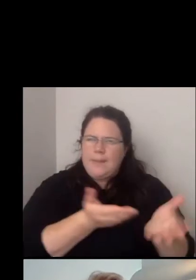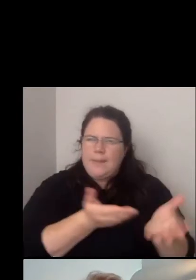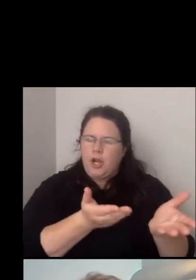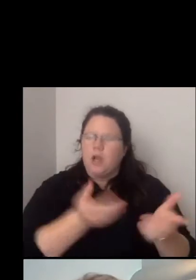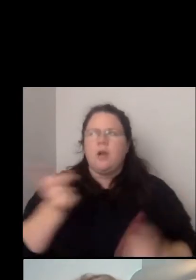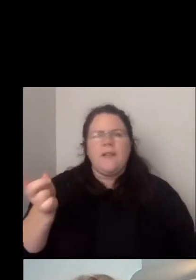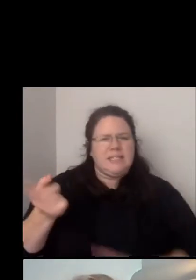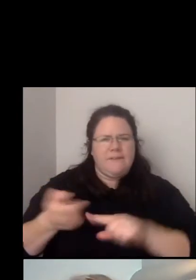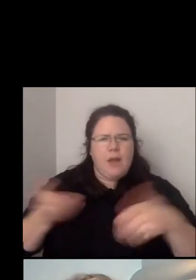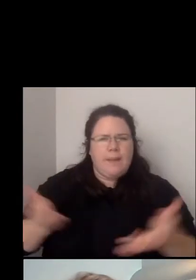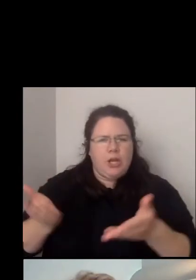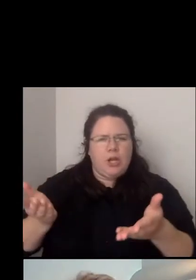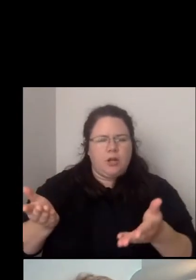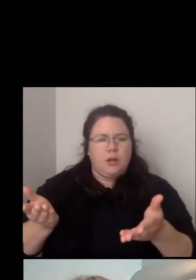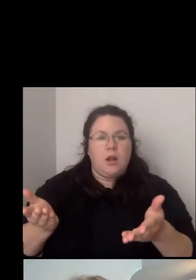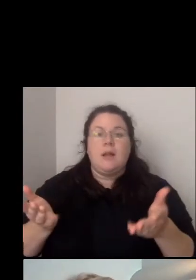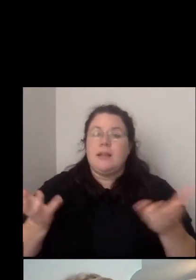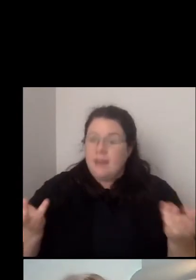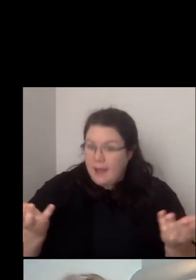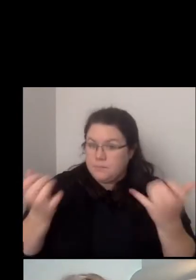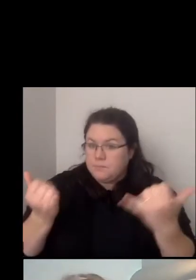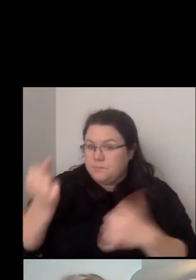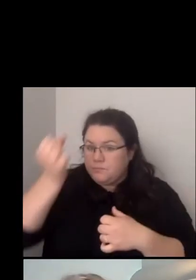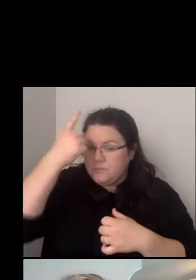The opposite is true with fruit, right?